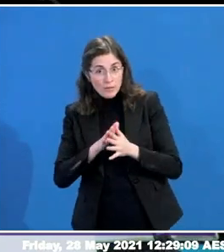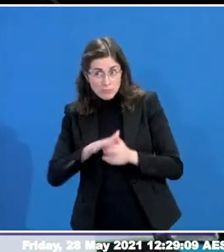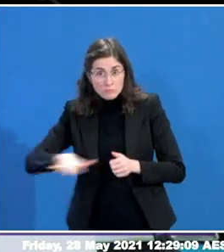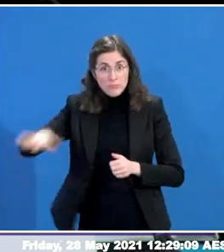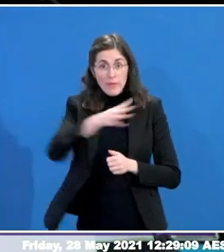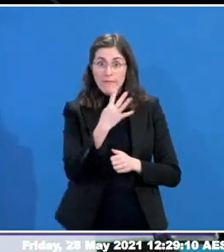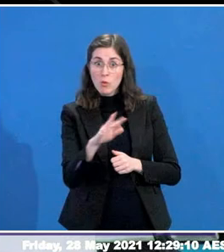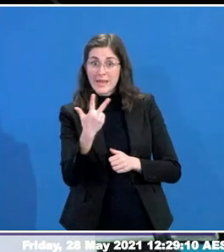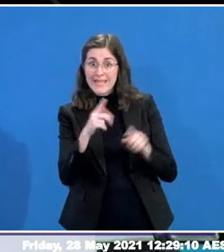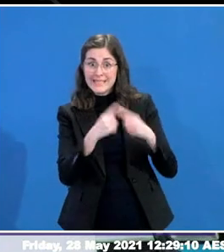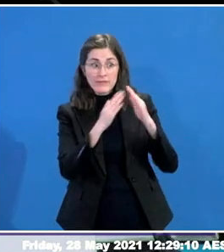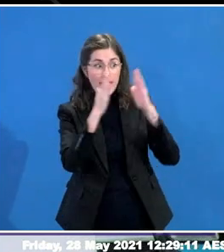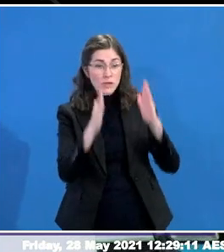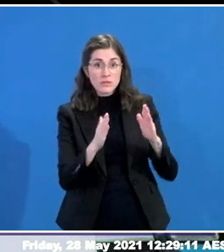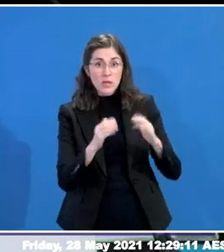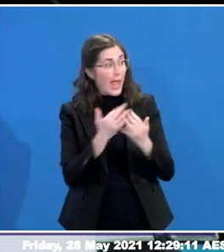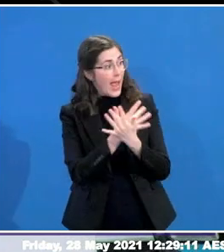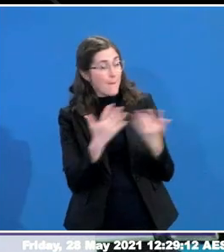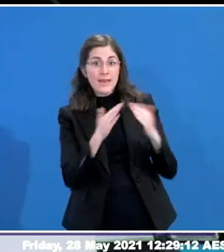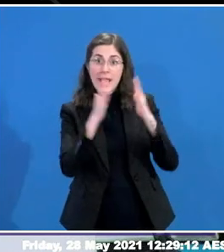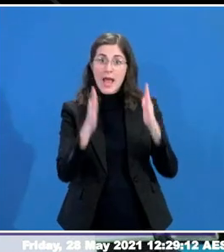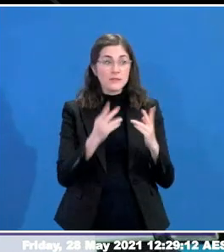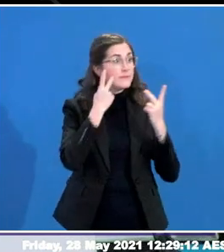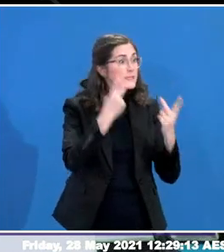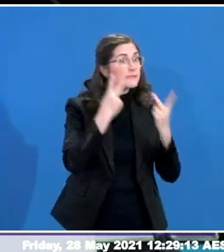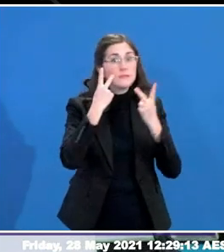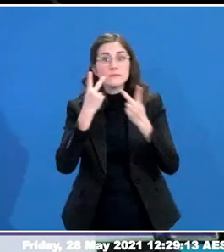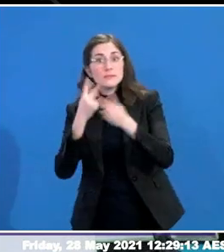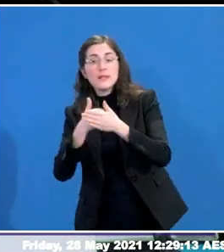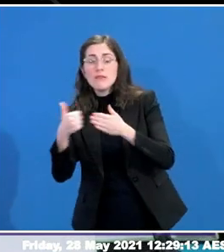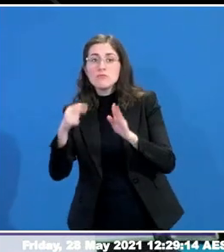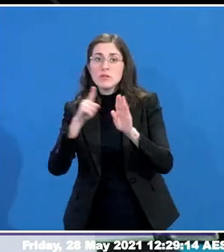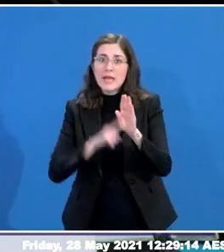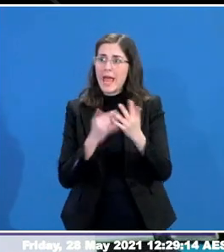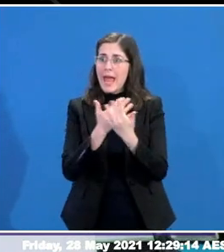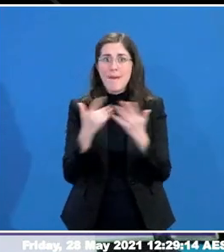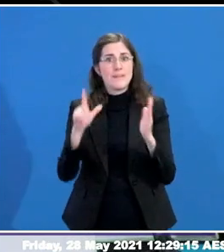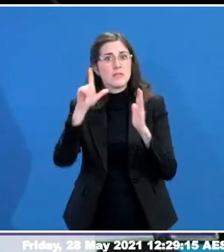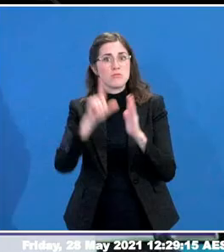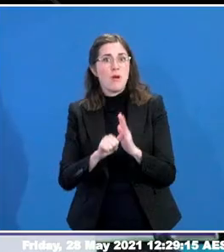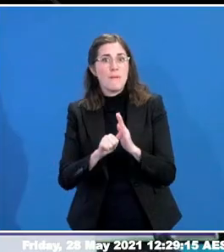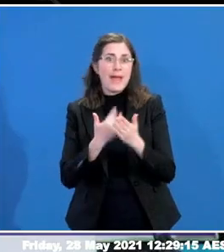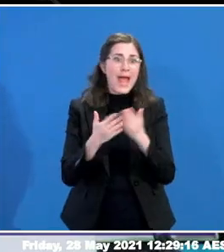How many of those houses have you visited each year over what period of time, Mr Duggan?